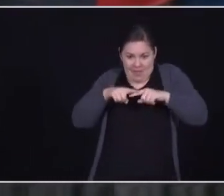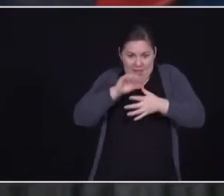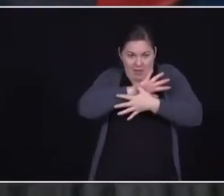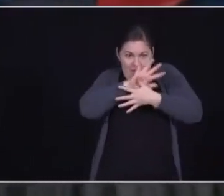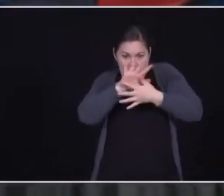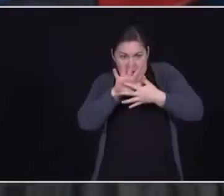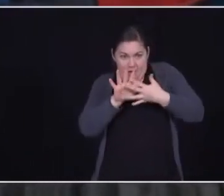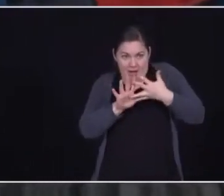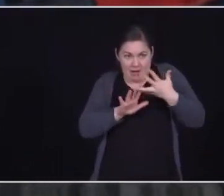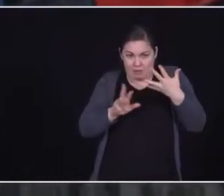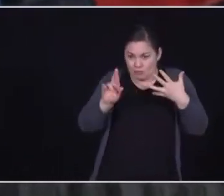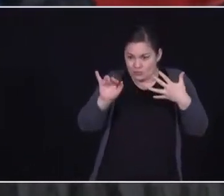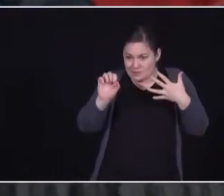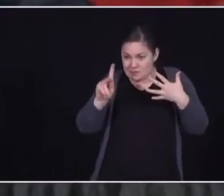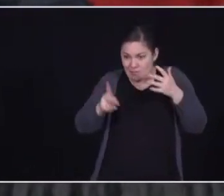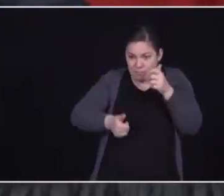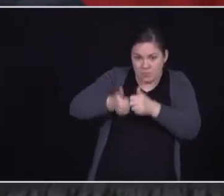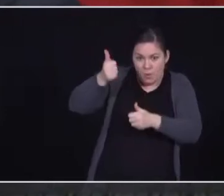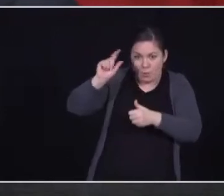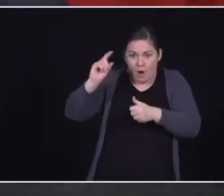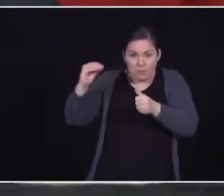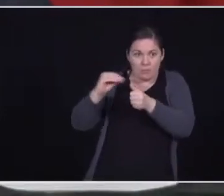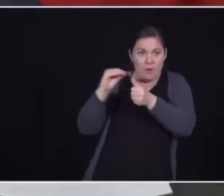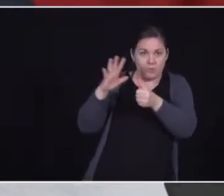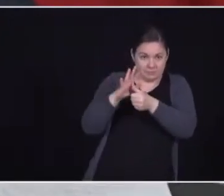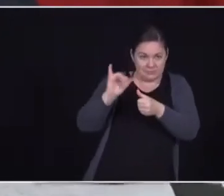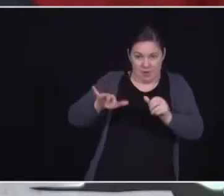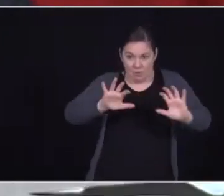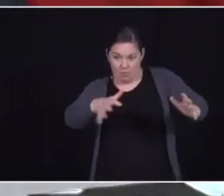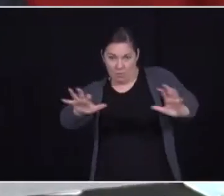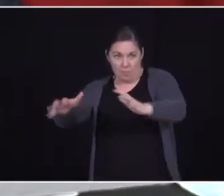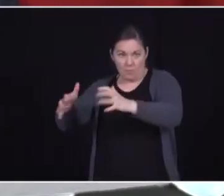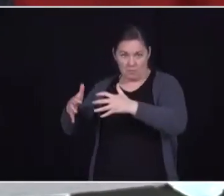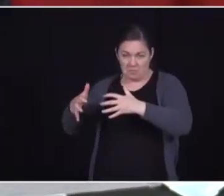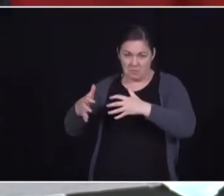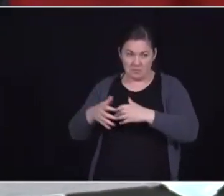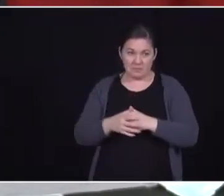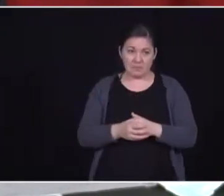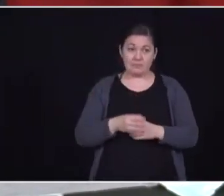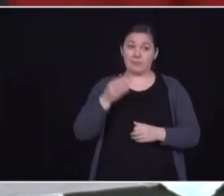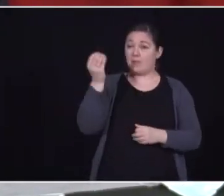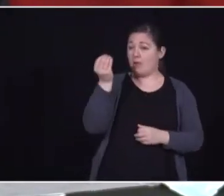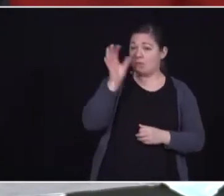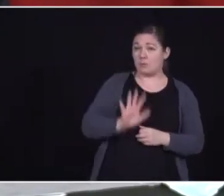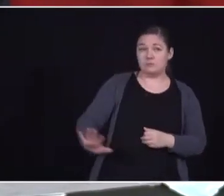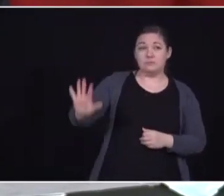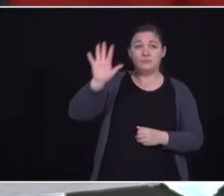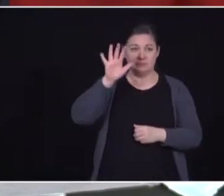These are all questions that we are working through, with the pay rotation group prioritization group, based on the risk levels